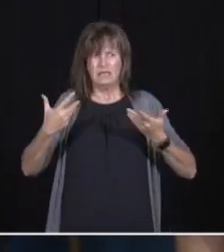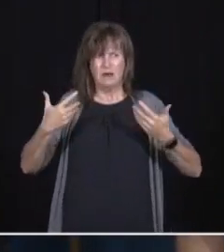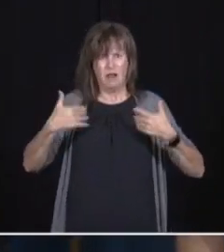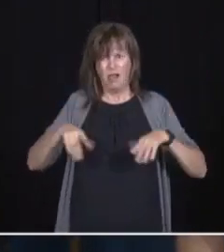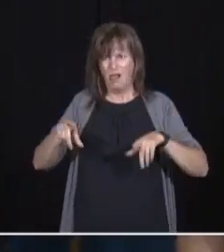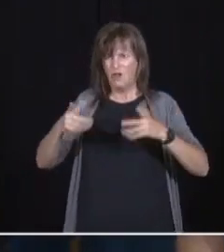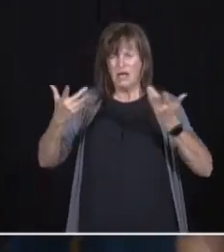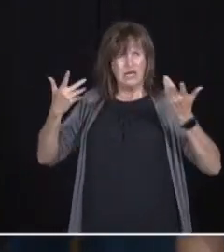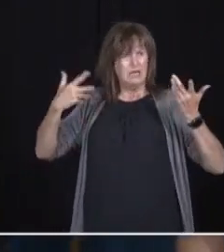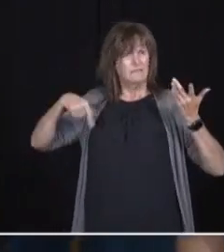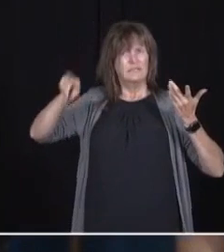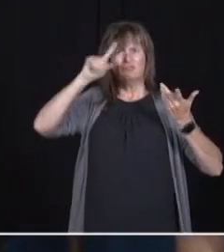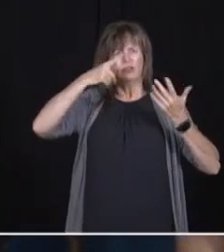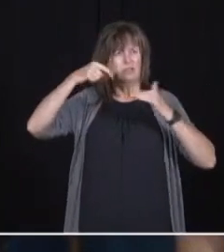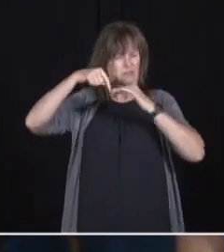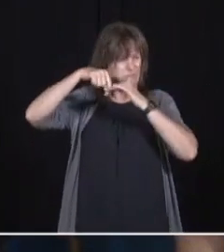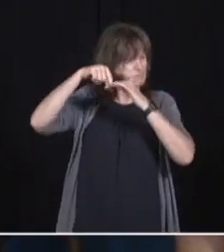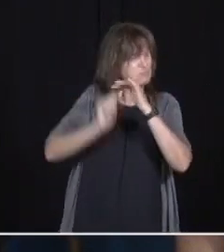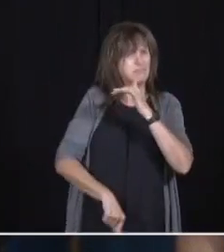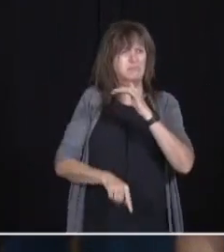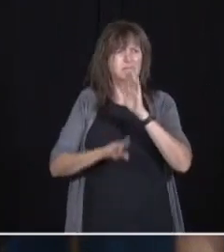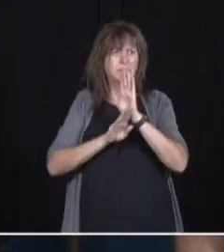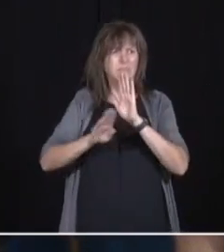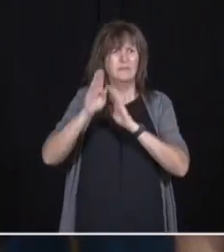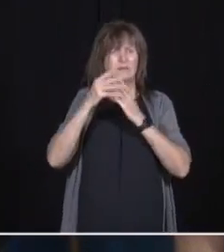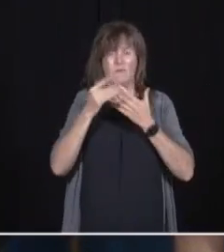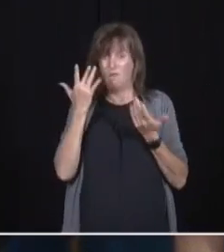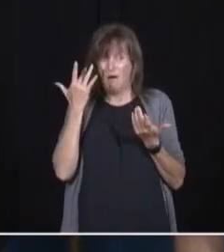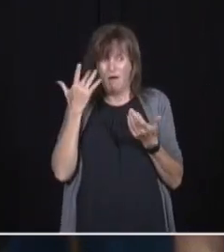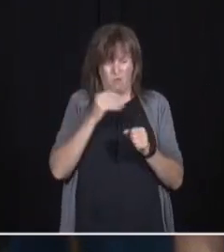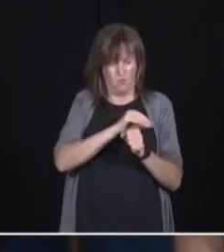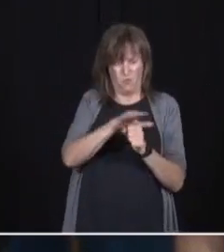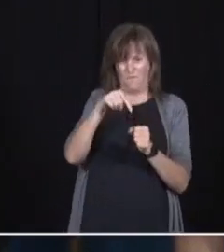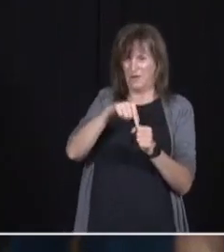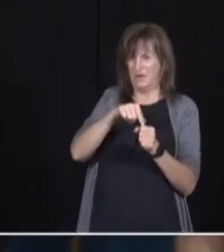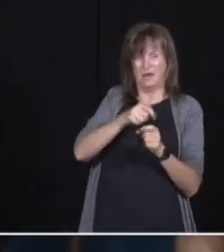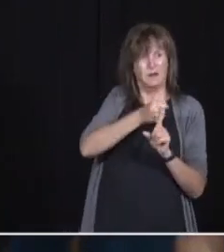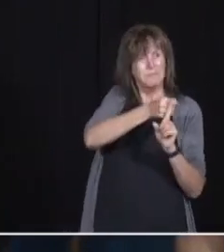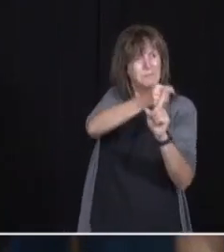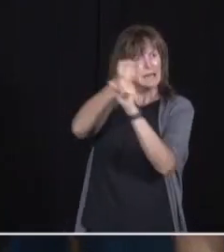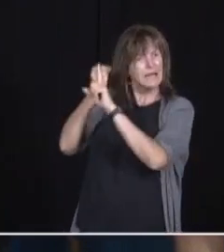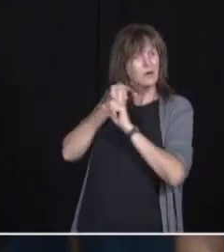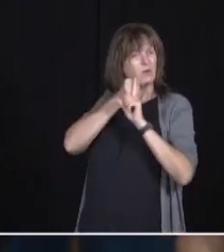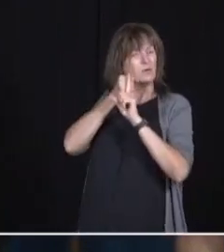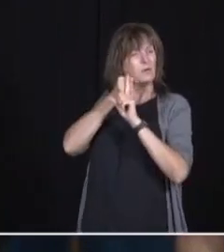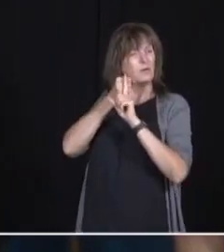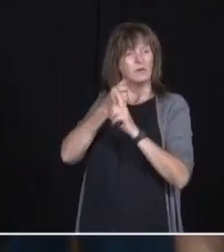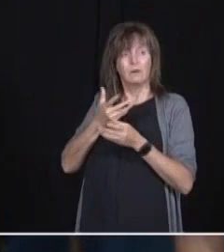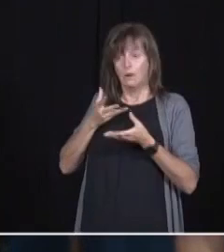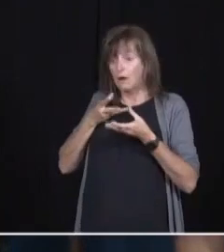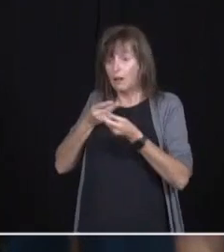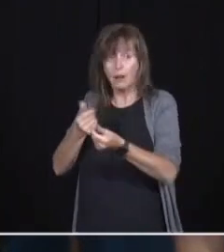This is important because Ontario municipalities have indicated that they are dealing with a $4 billion shortfall as a result of COVID-19.